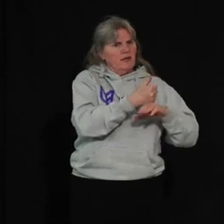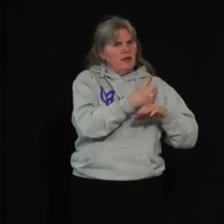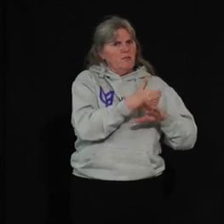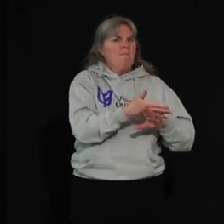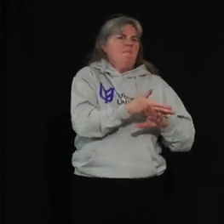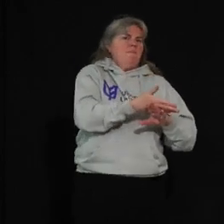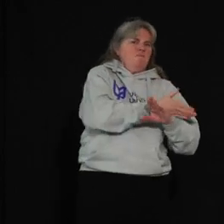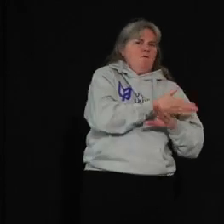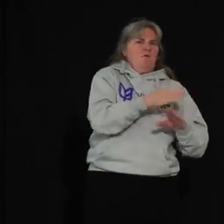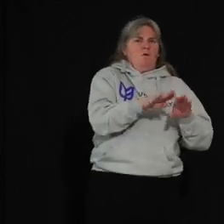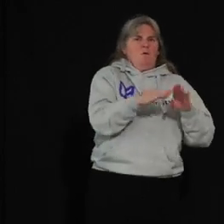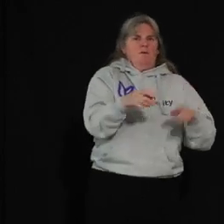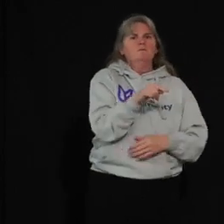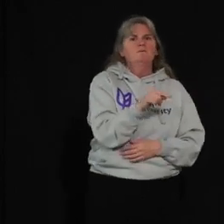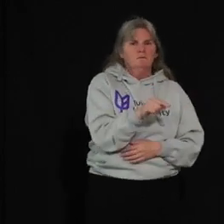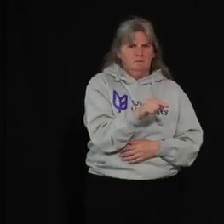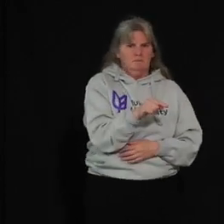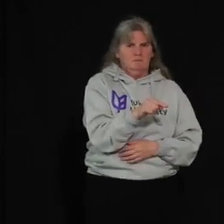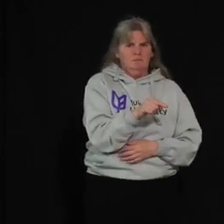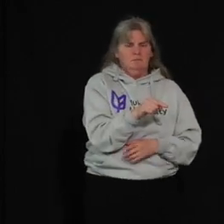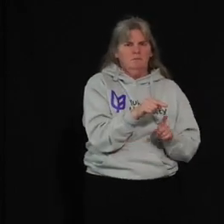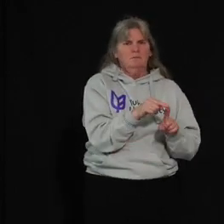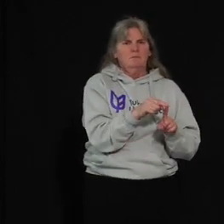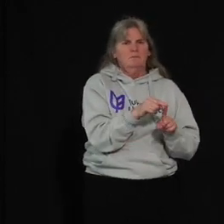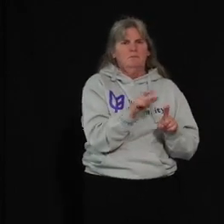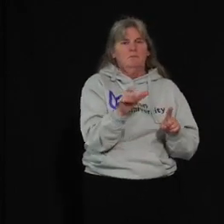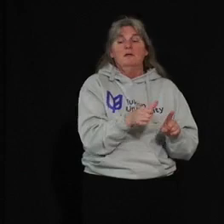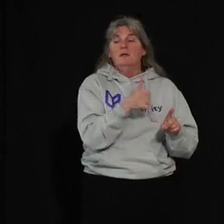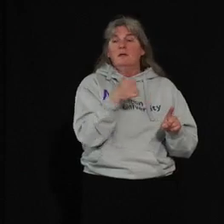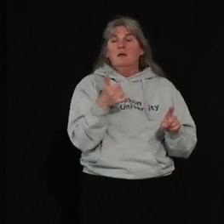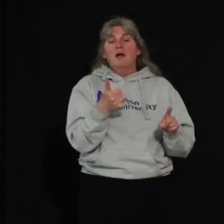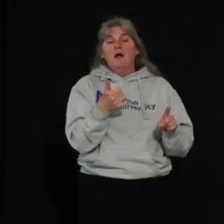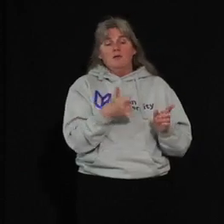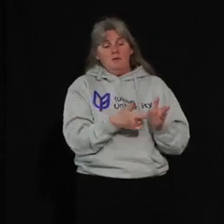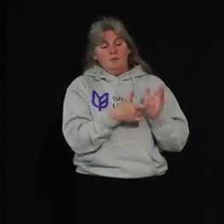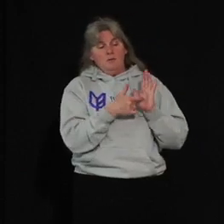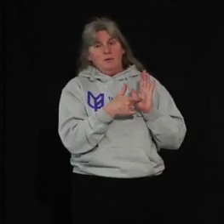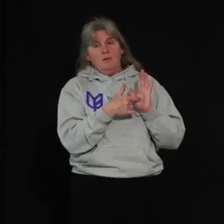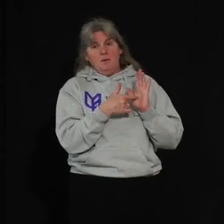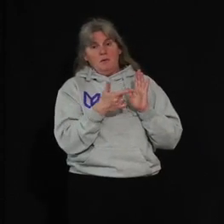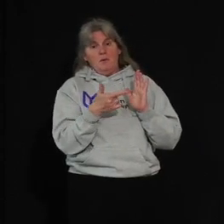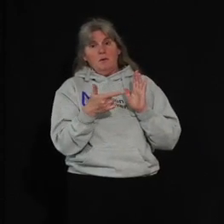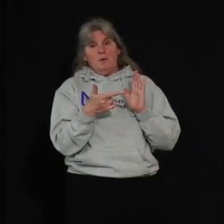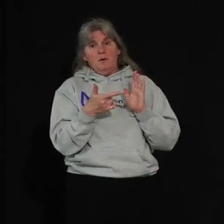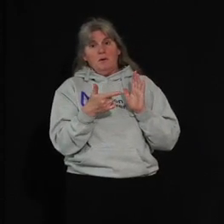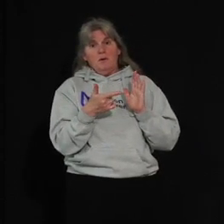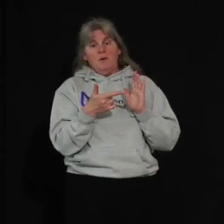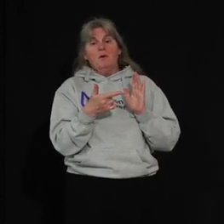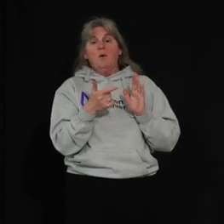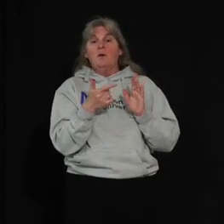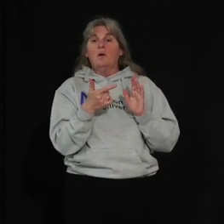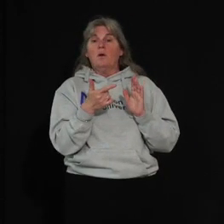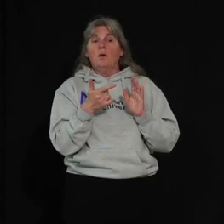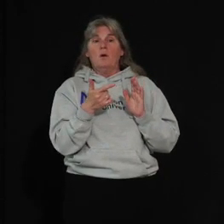are in place before they open. Then the other requirement is the requirement from Yukon